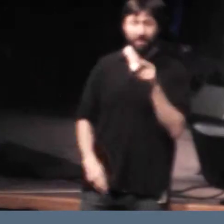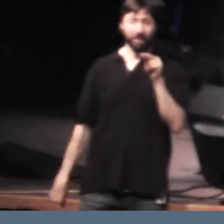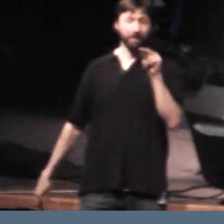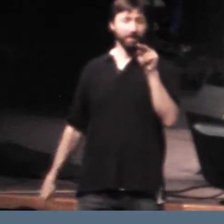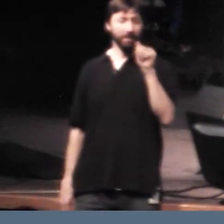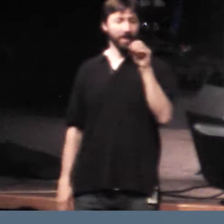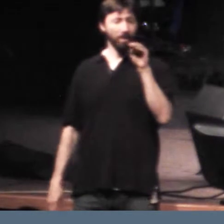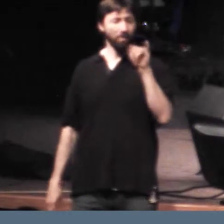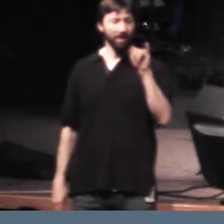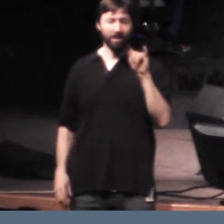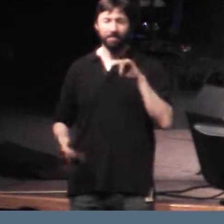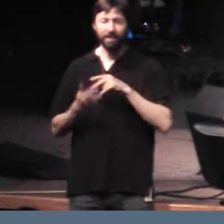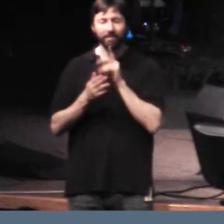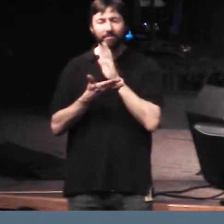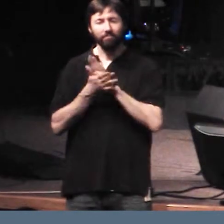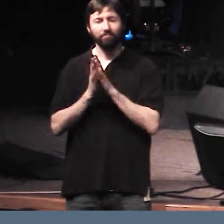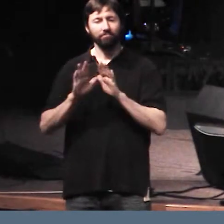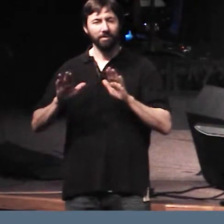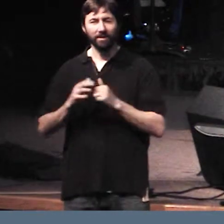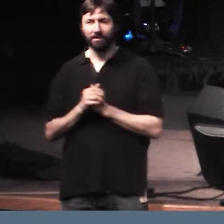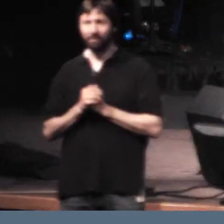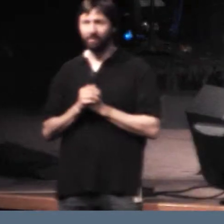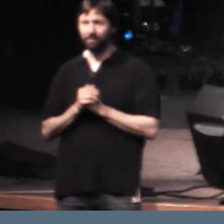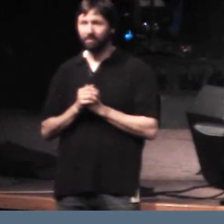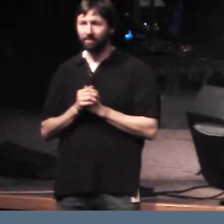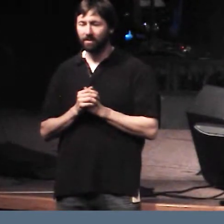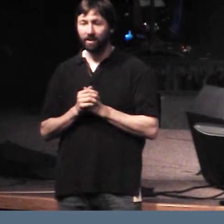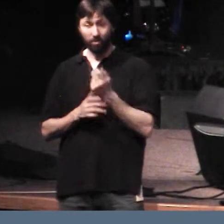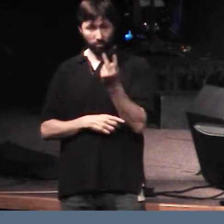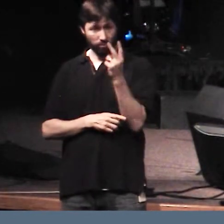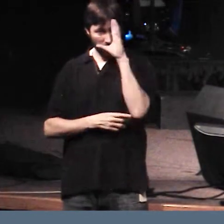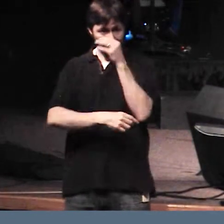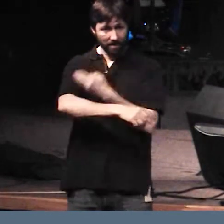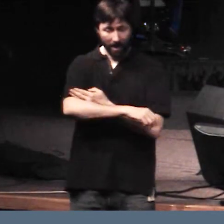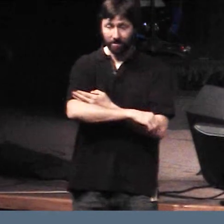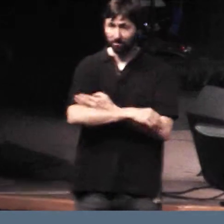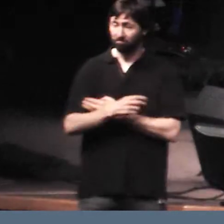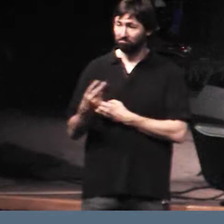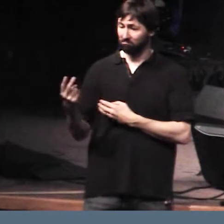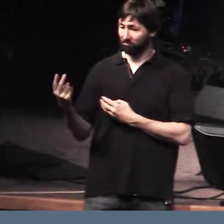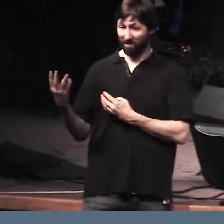"Pleasant" and she was and he takes their their two sons Mahlon and Kilion and I've got to tell you it was